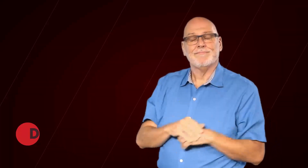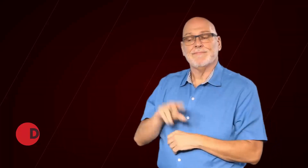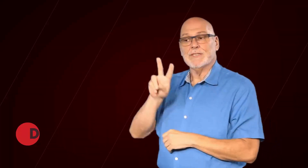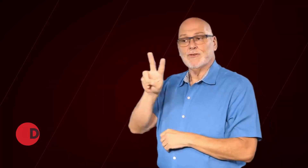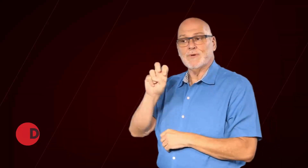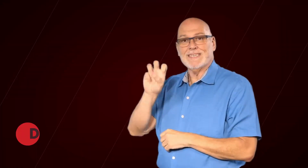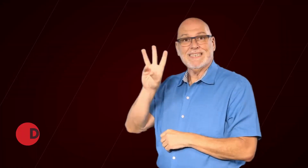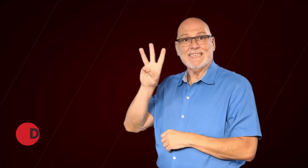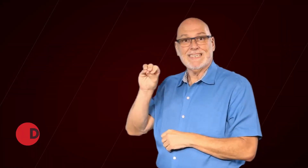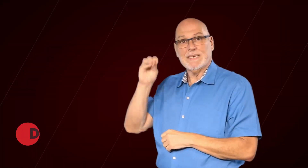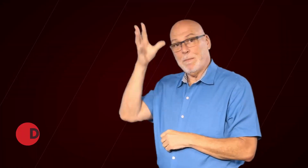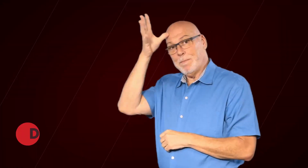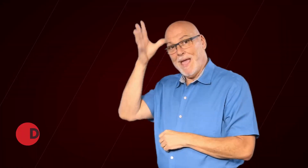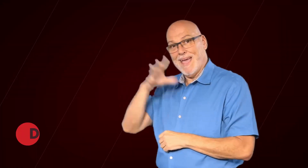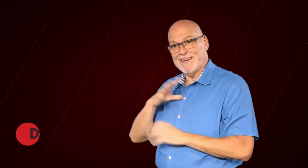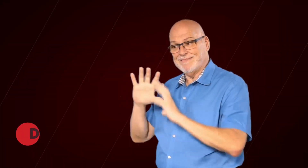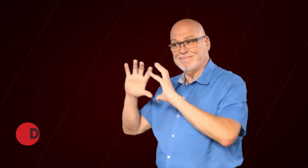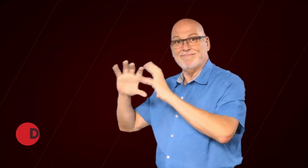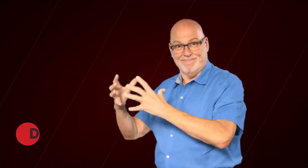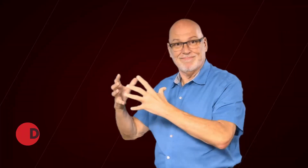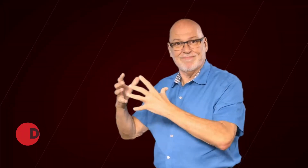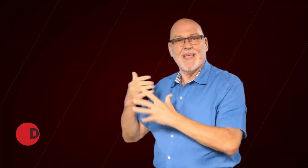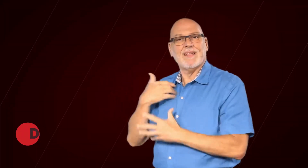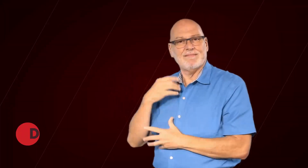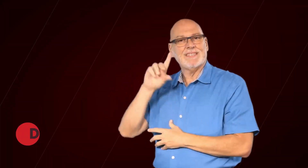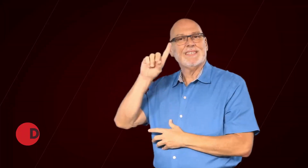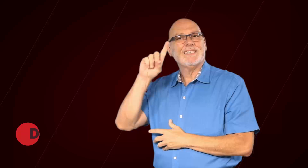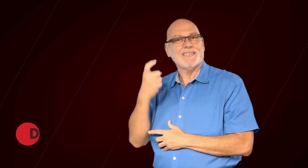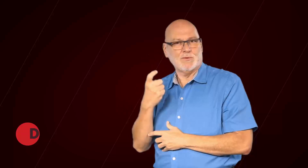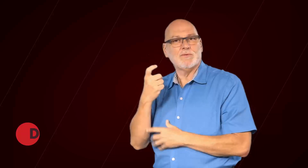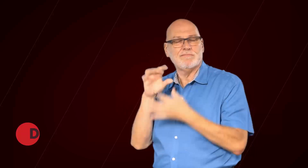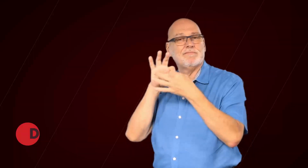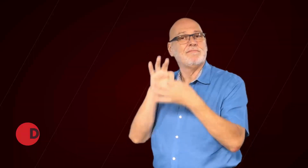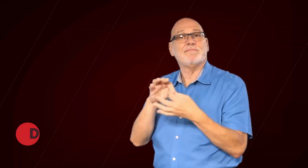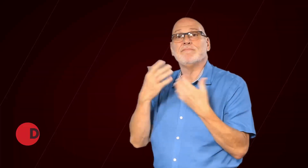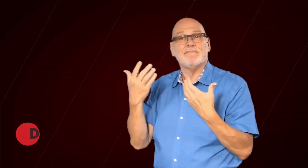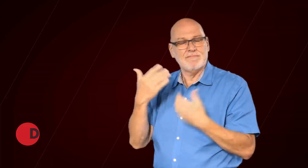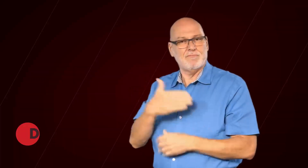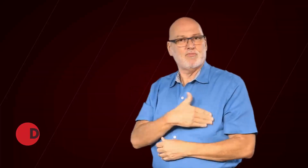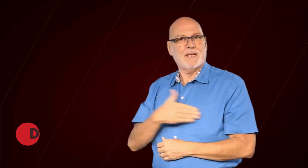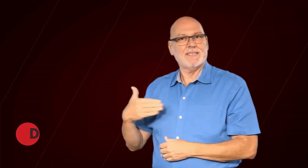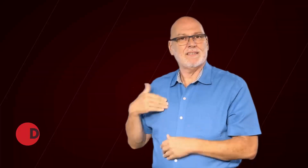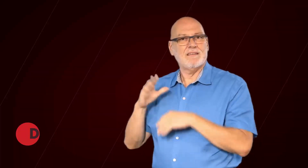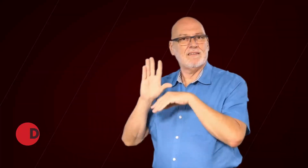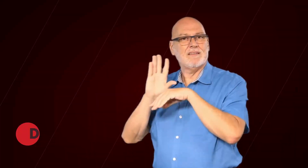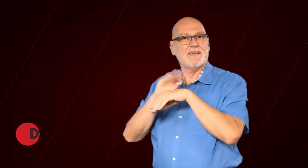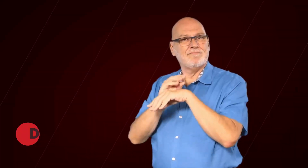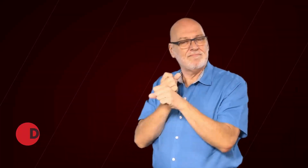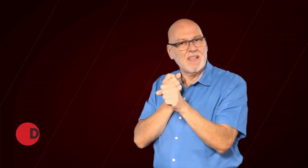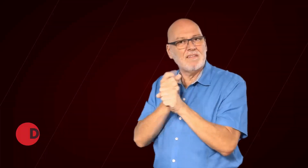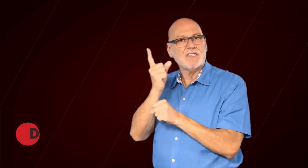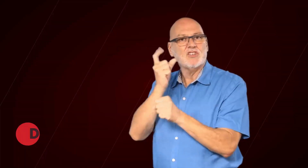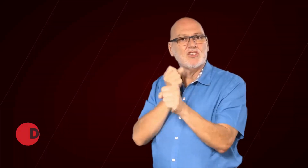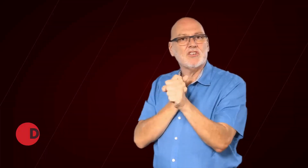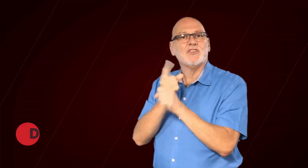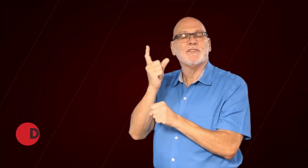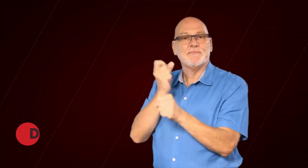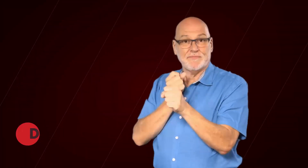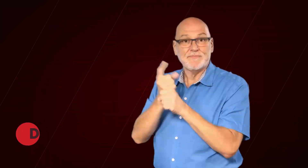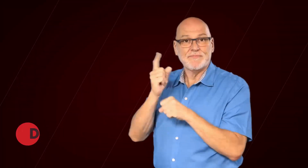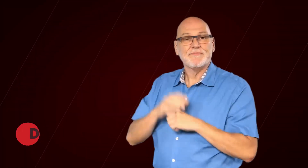260 men are diagnosed with breast cancer every year.